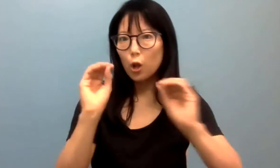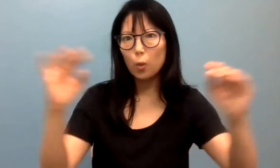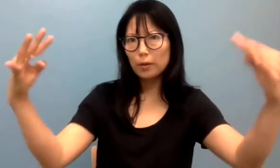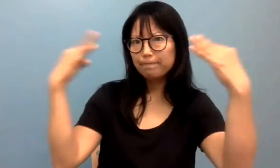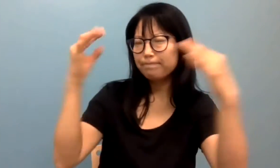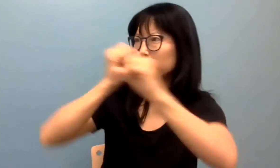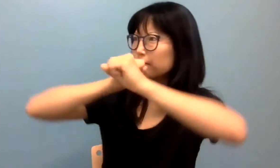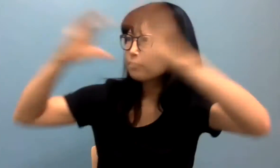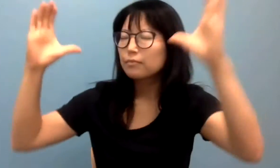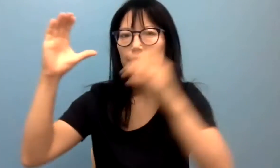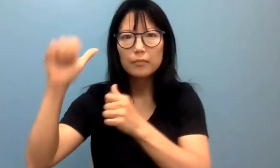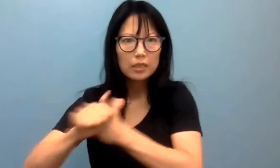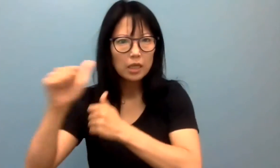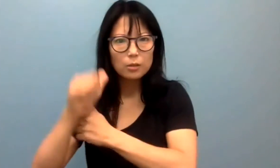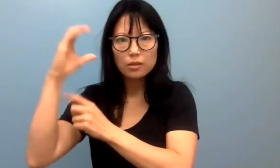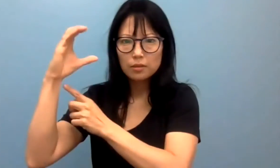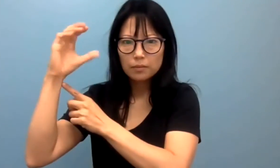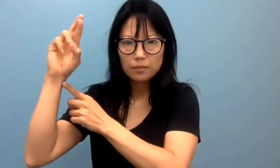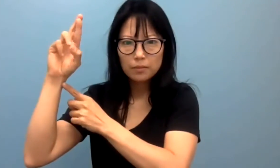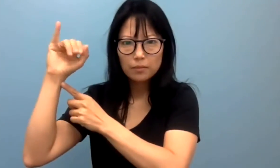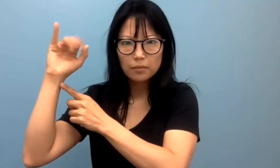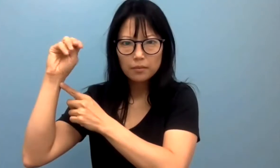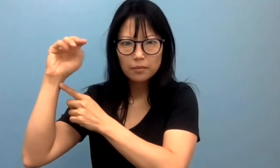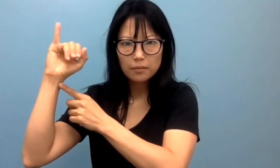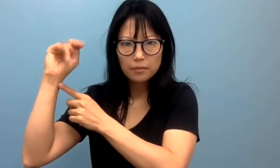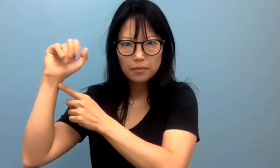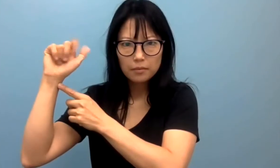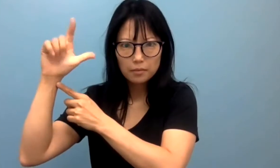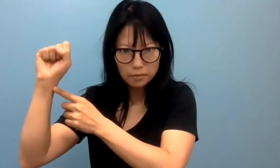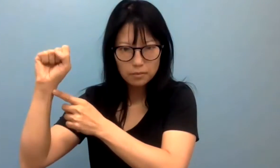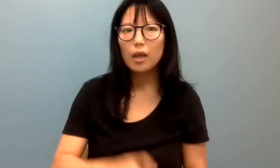nobody thinks "dangerous criminals."